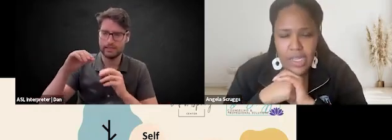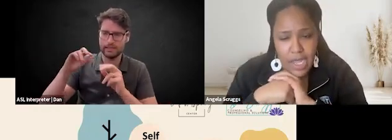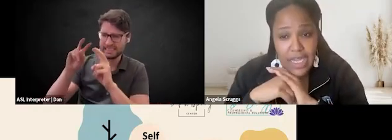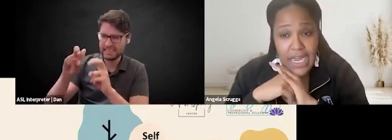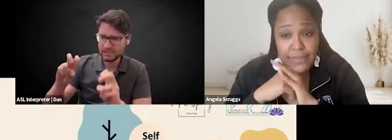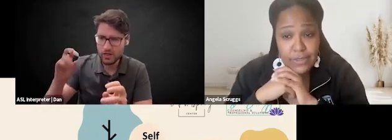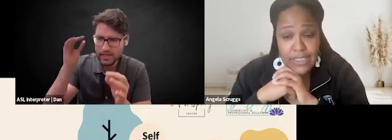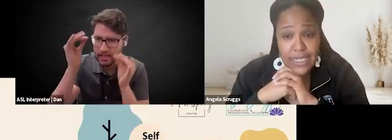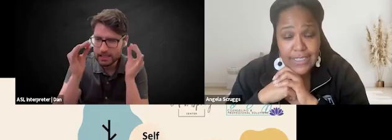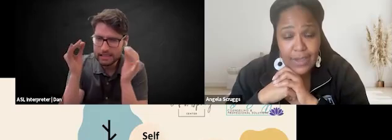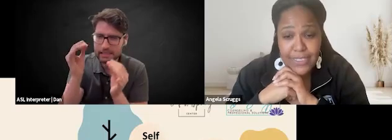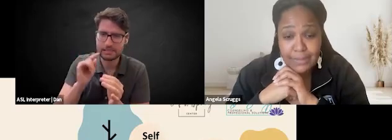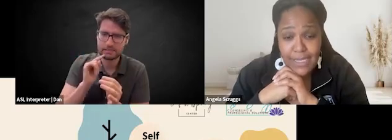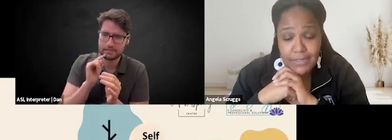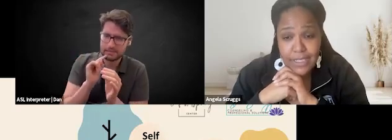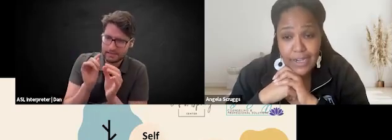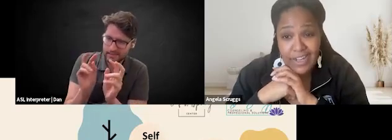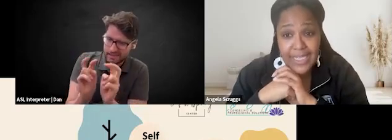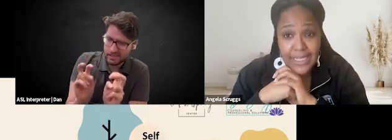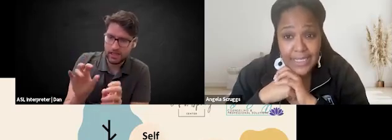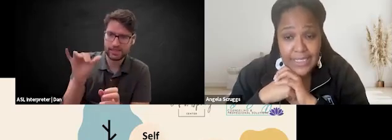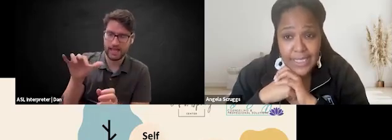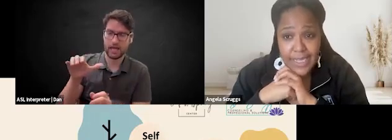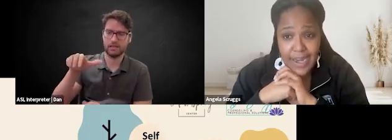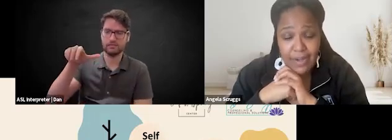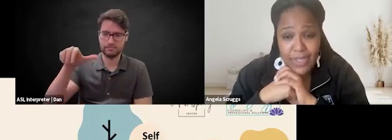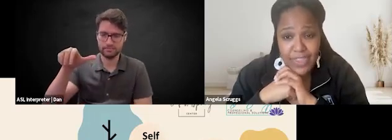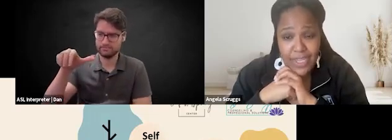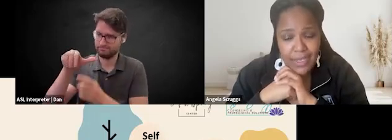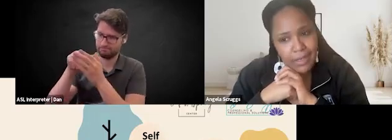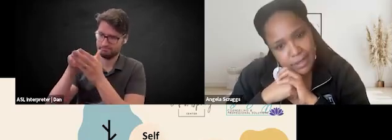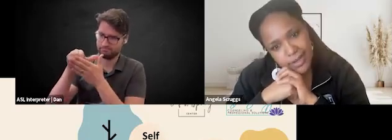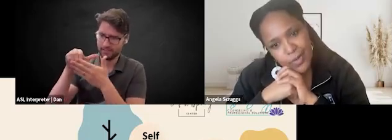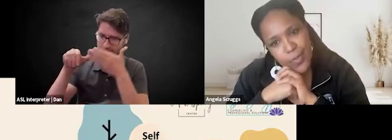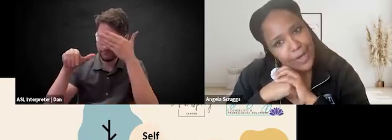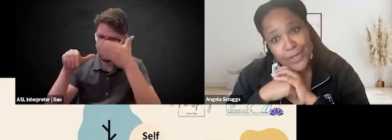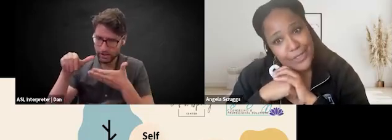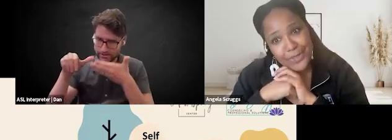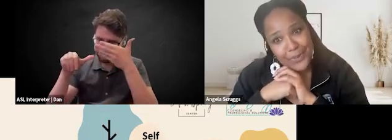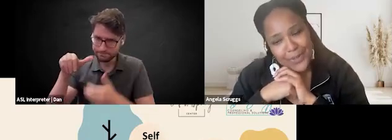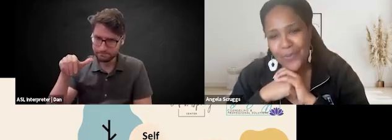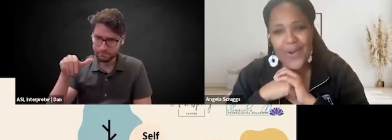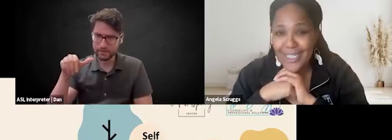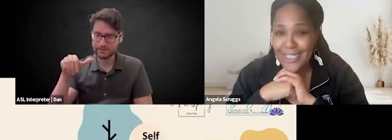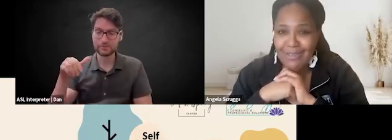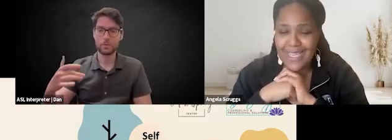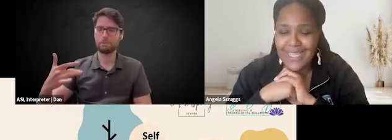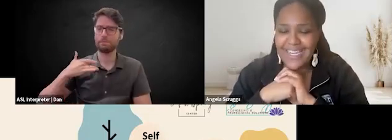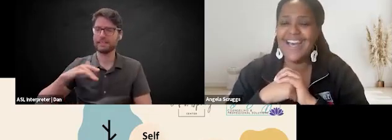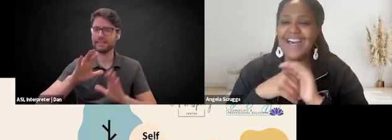A lot of those things that we sometimes look at our kids and we think, "What are you doing?" Or, "What are you thinking?"